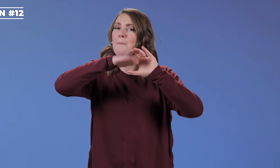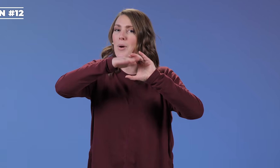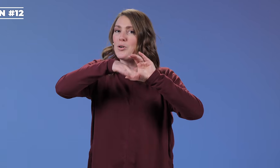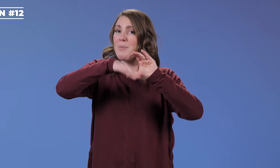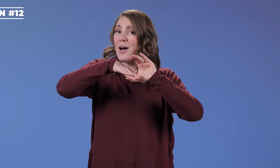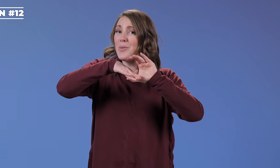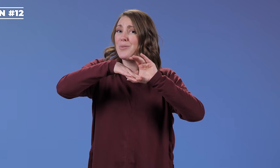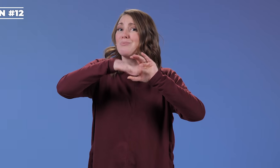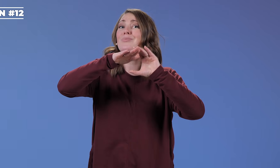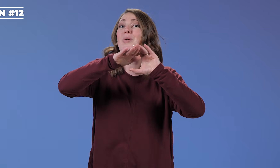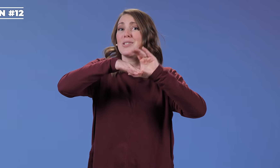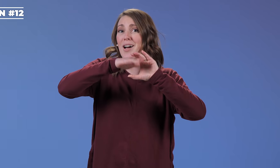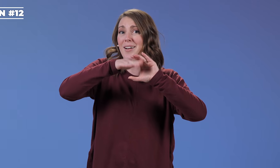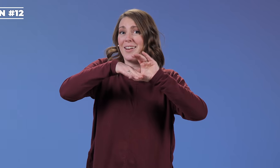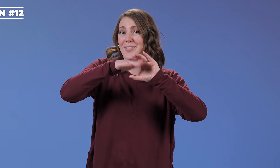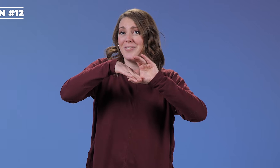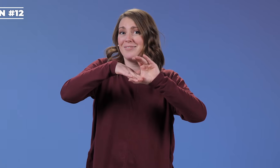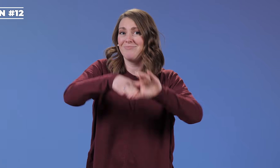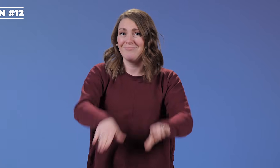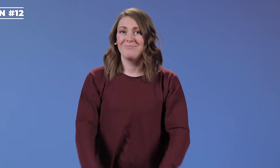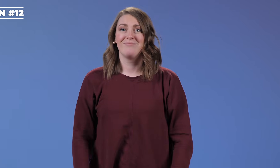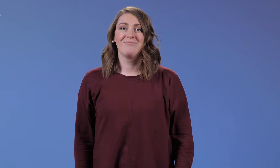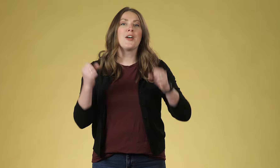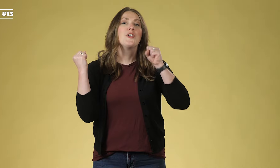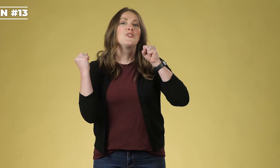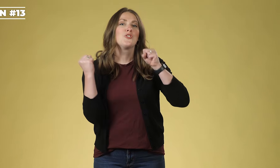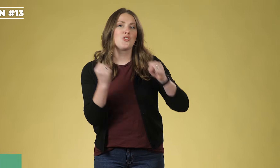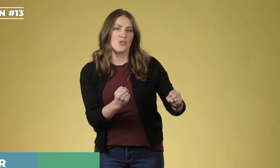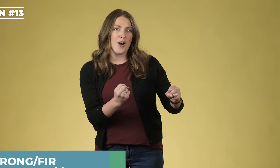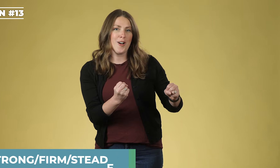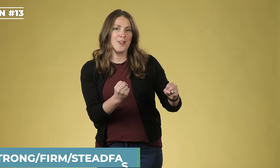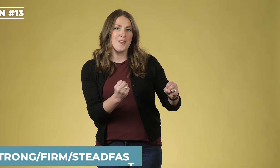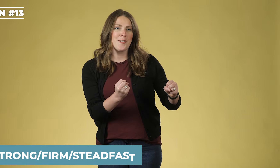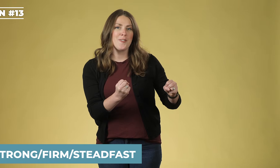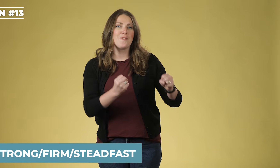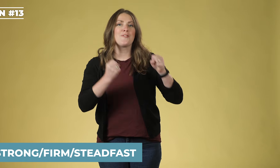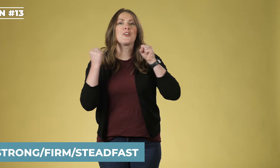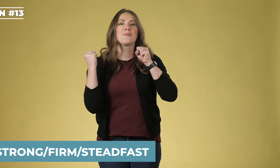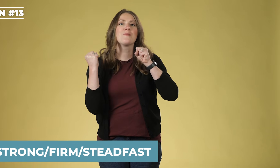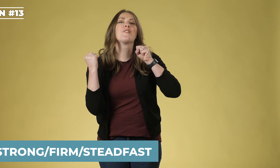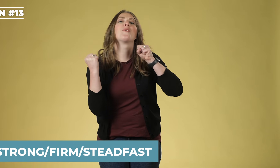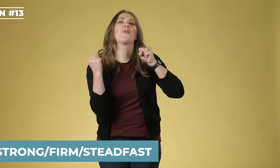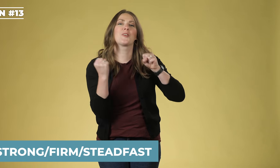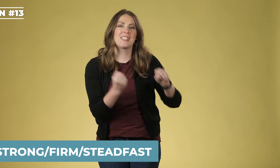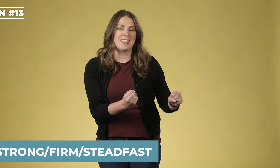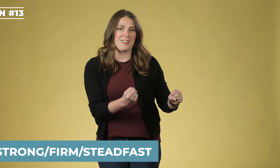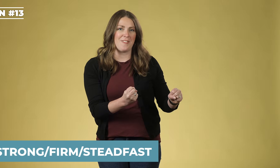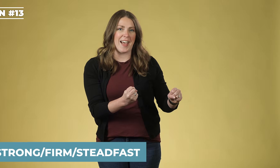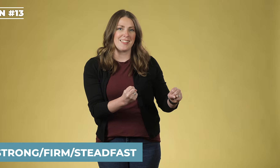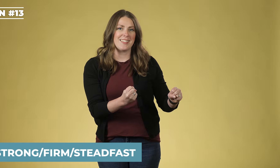motor mouth or talkative. Strong, firm or steadfast.